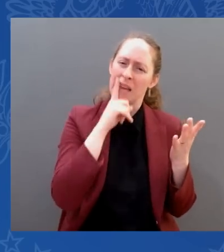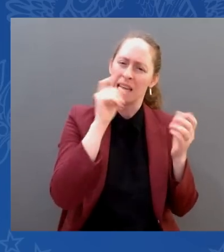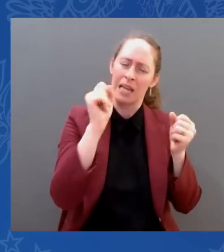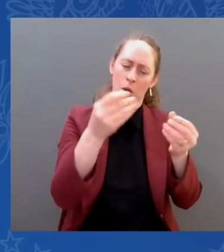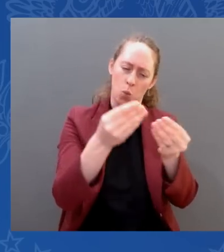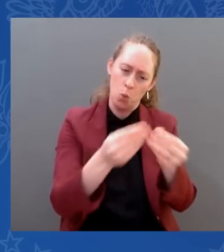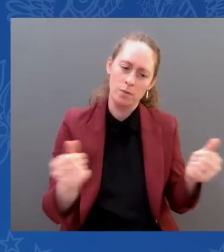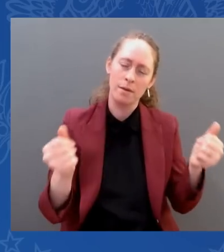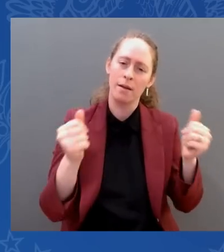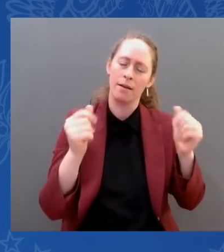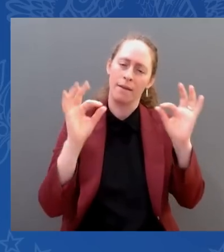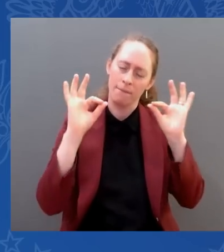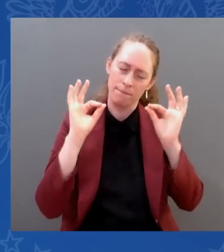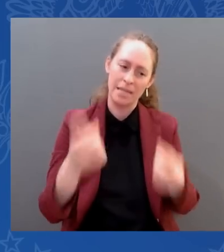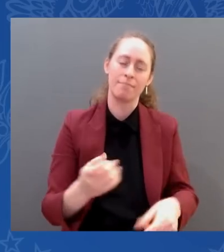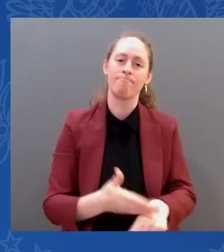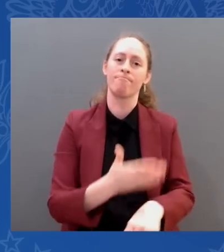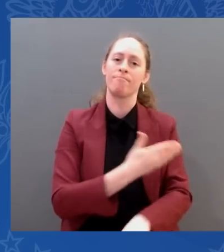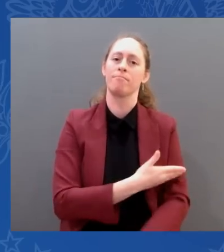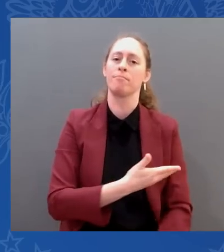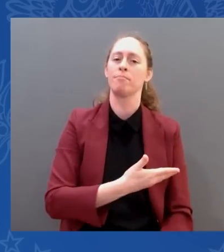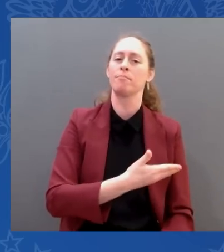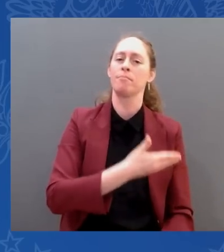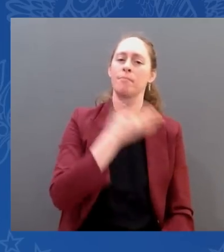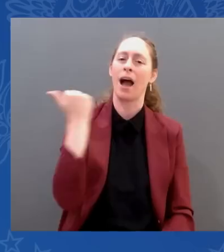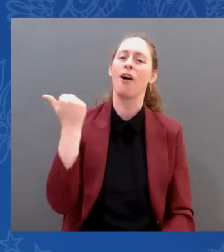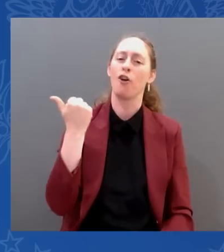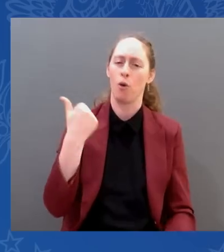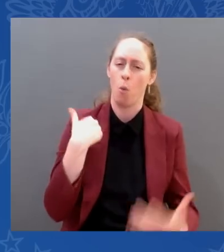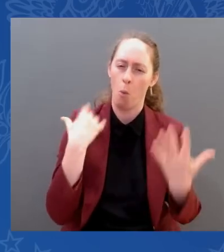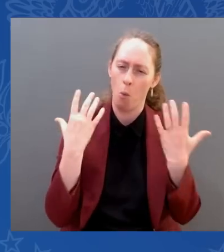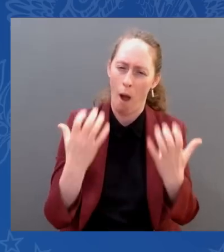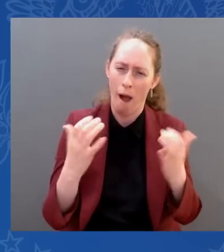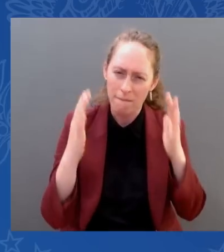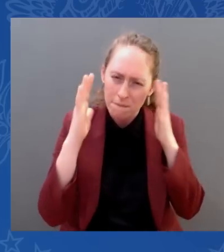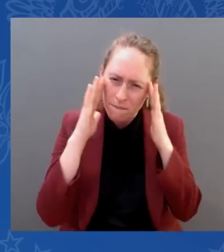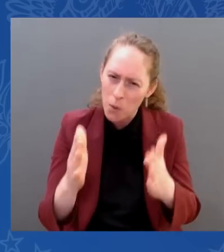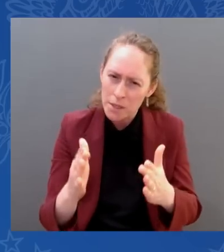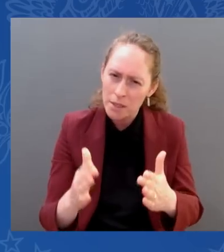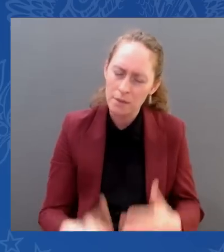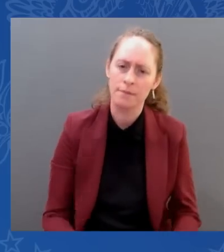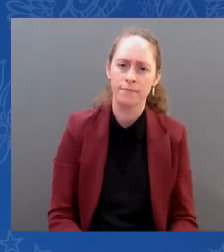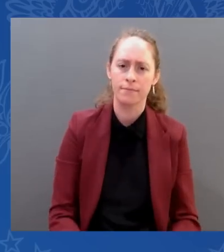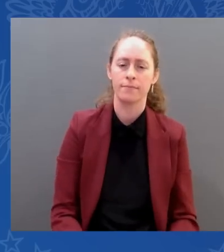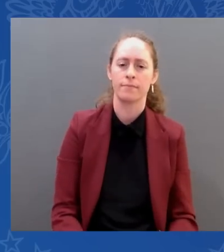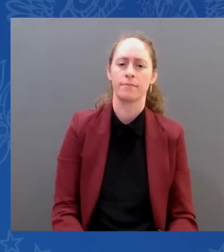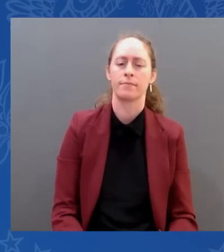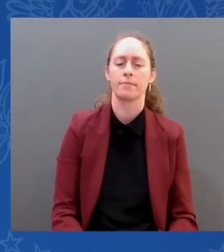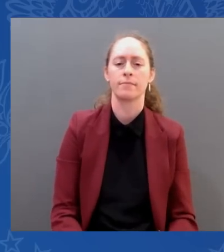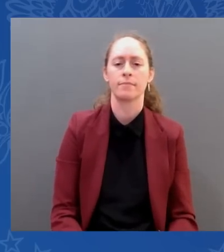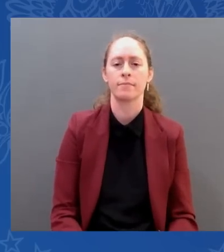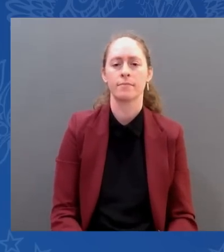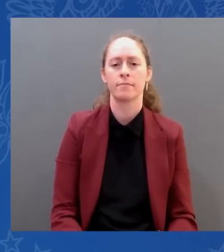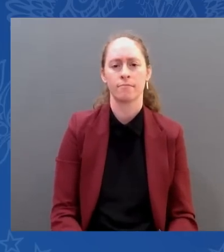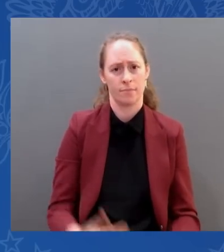in the world to overcome global -- the global inflation we're seeing and to take the next step towards forming